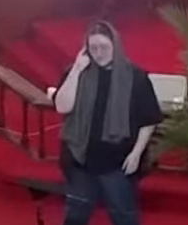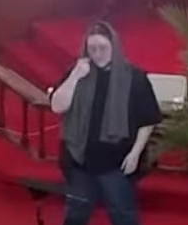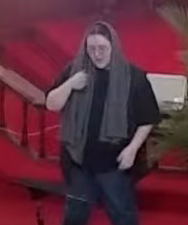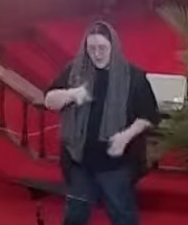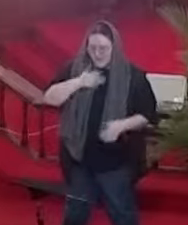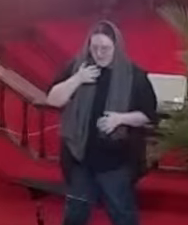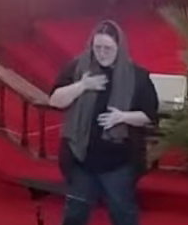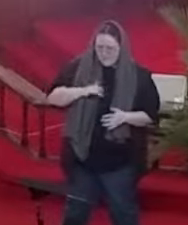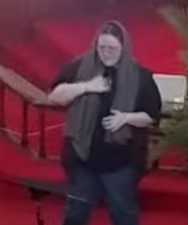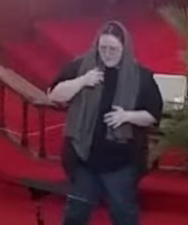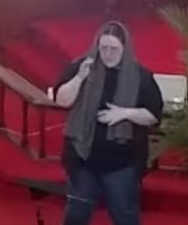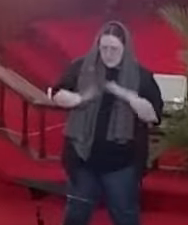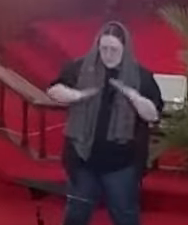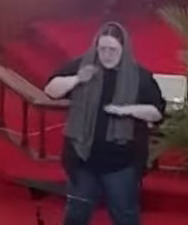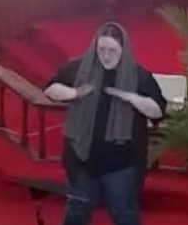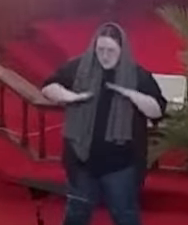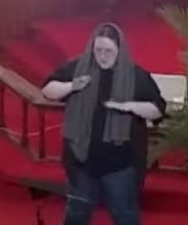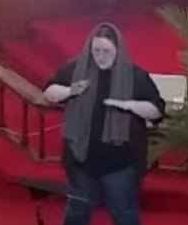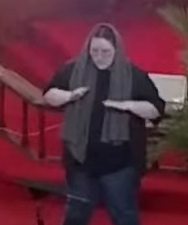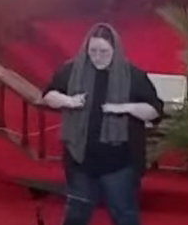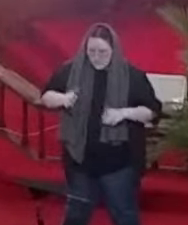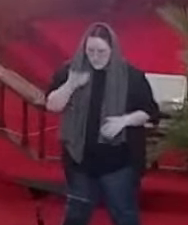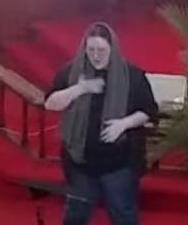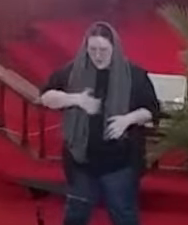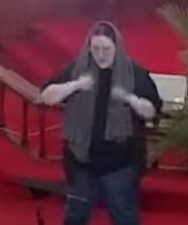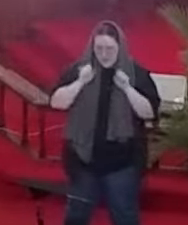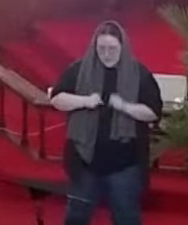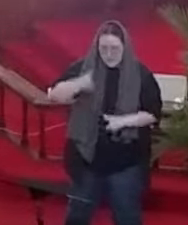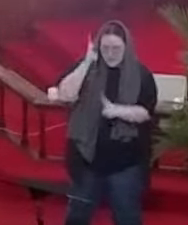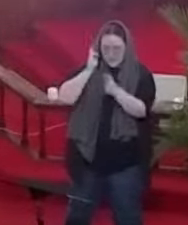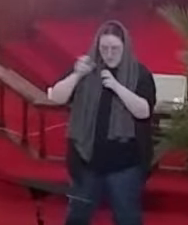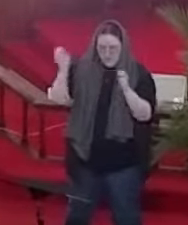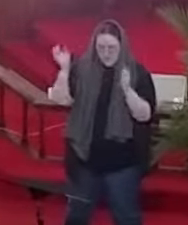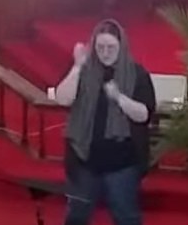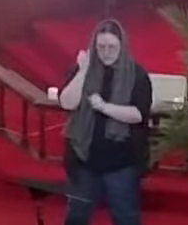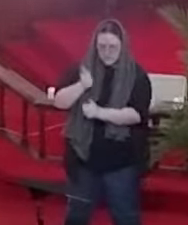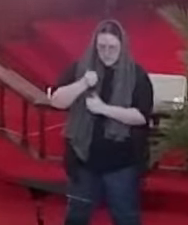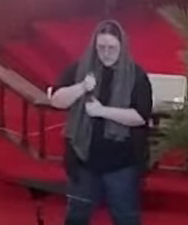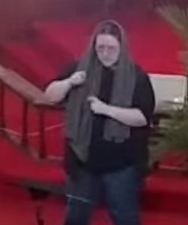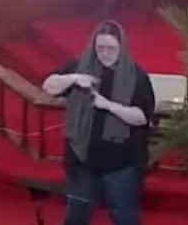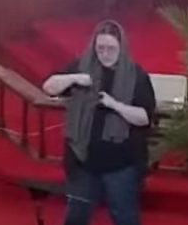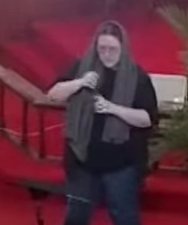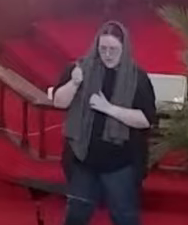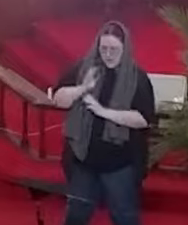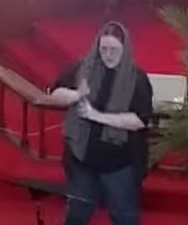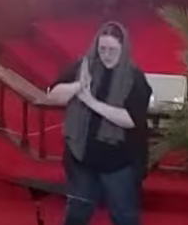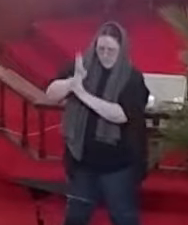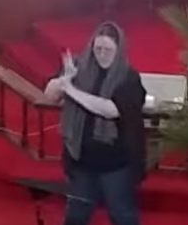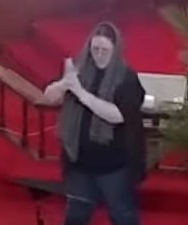I feel vibrations. I can hear soldiers when they march down the street.